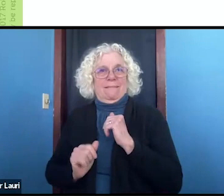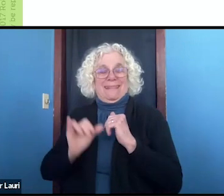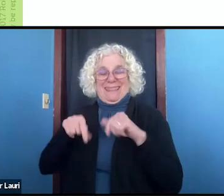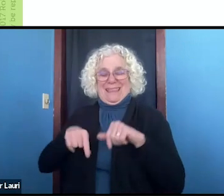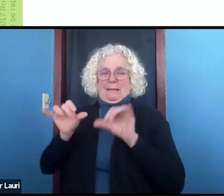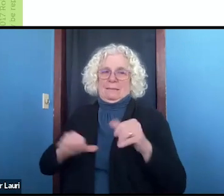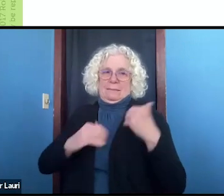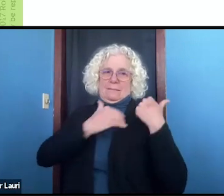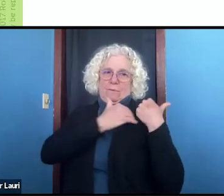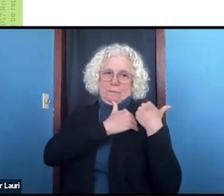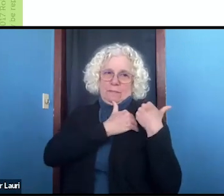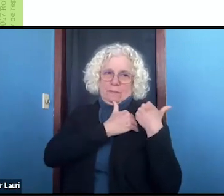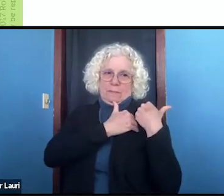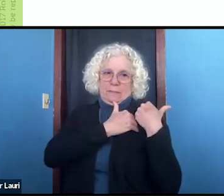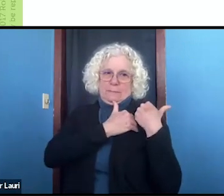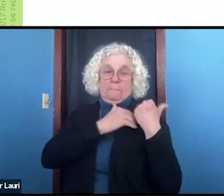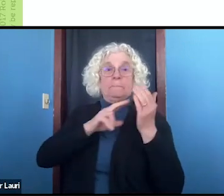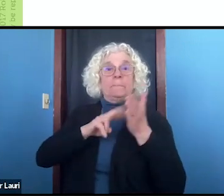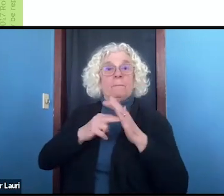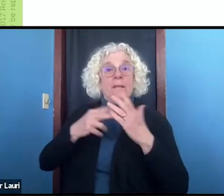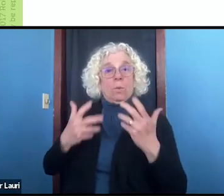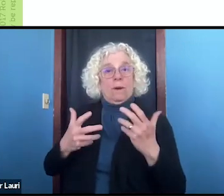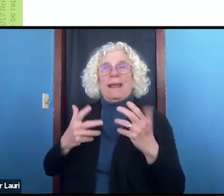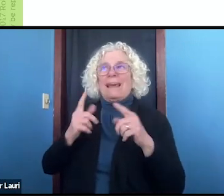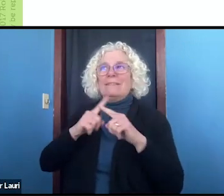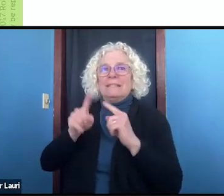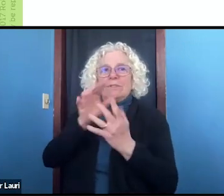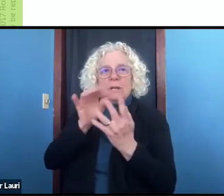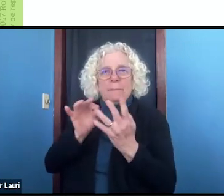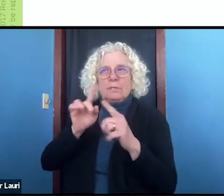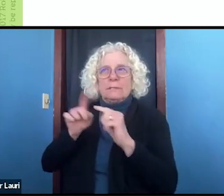to really create the multiple ways in which people can interact